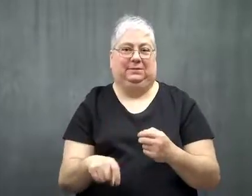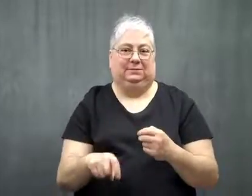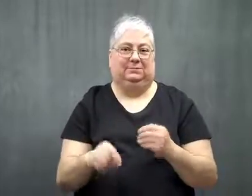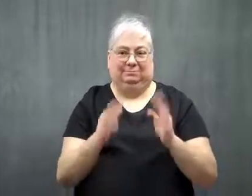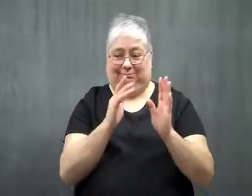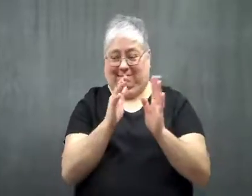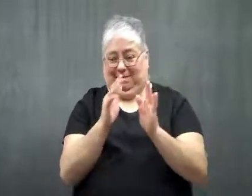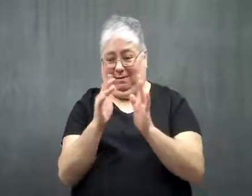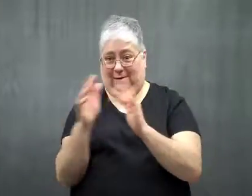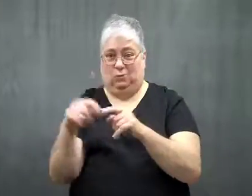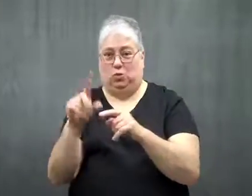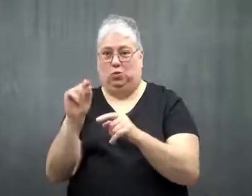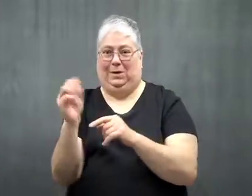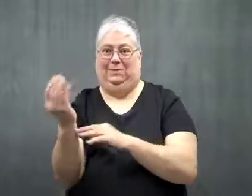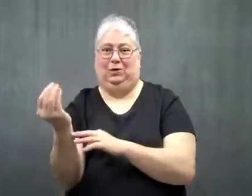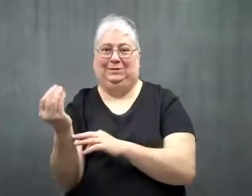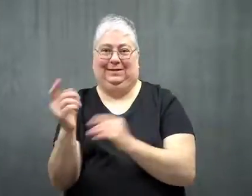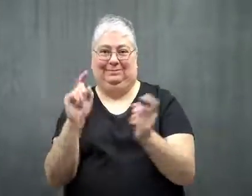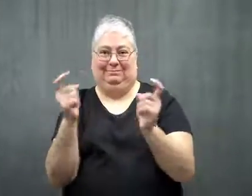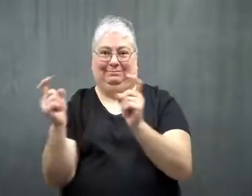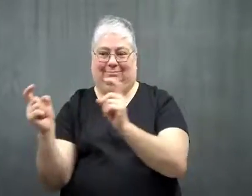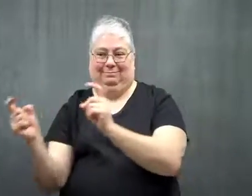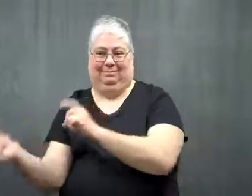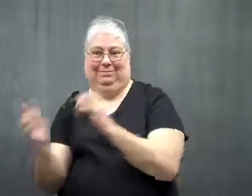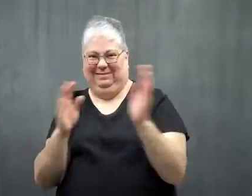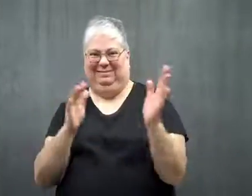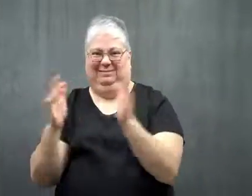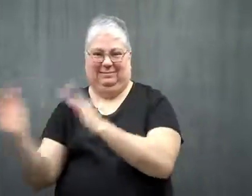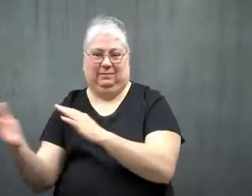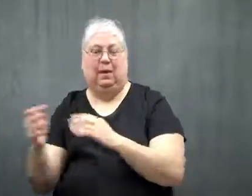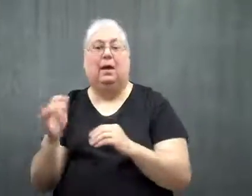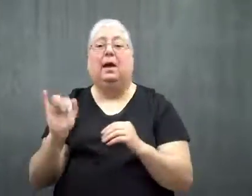It's a gradual change that ends in 2014.